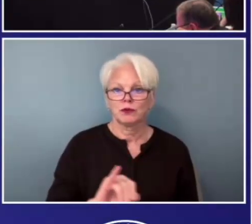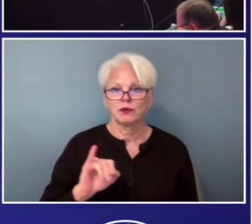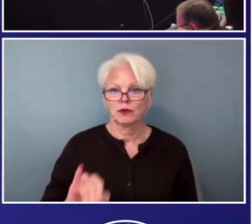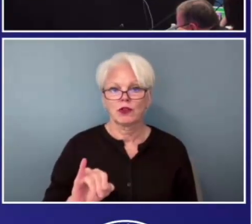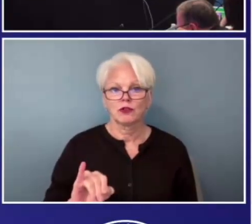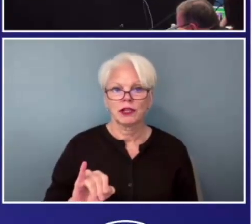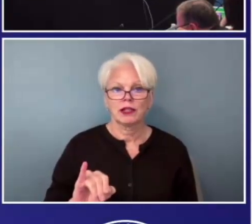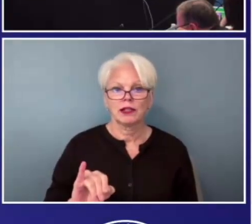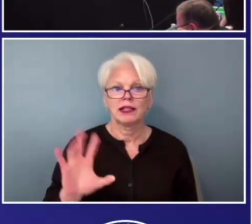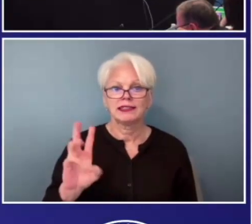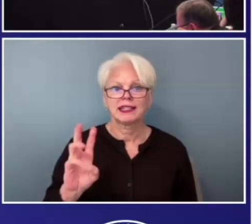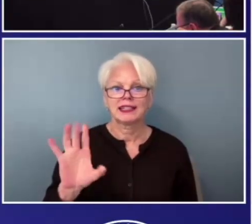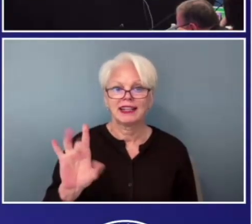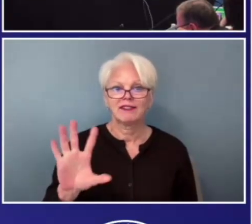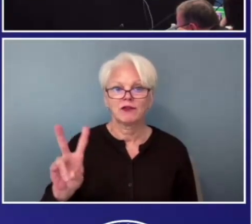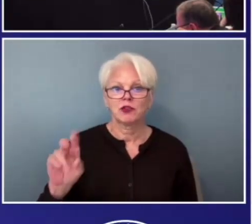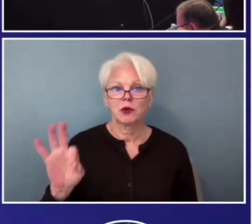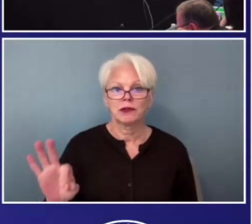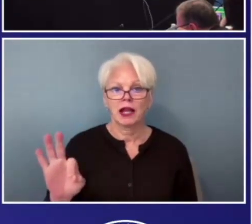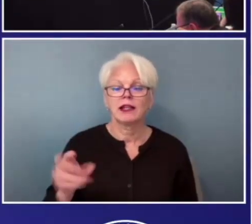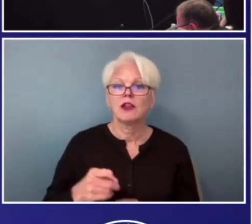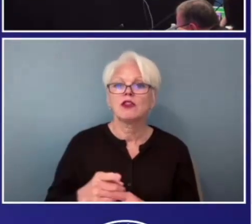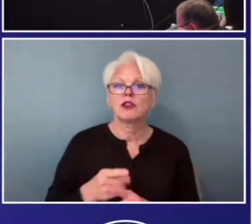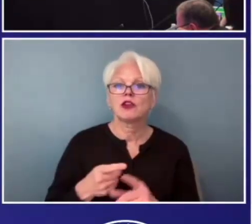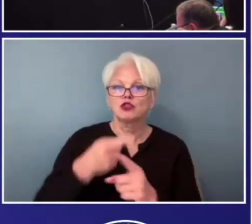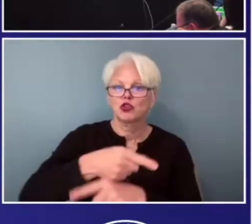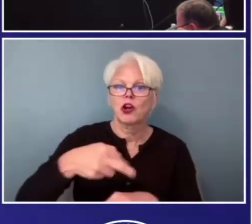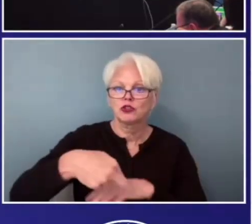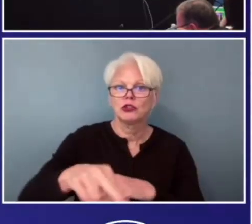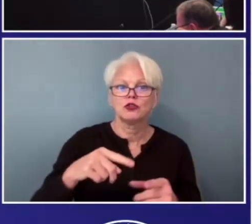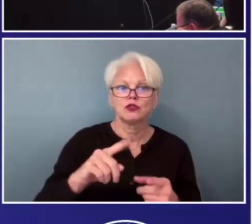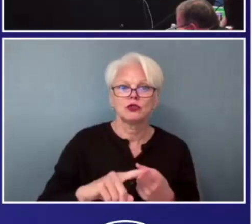in 685.209, the cross-reference to A one